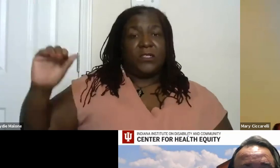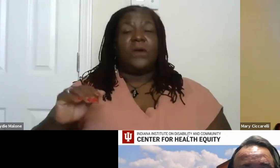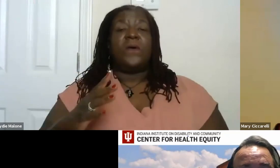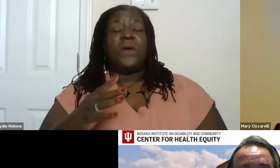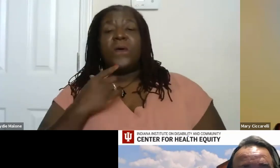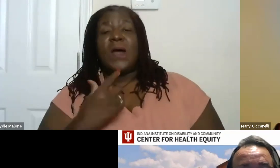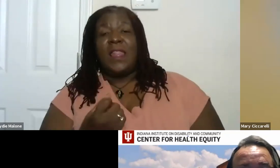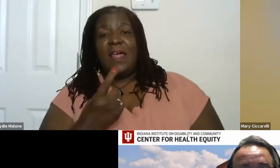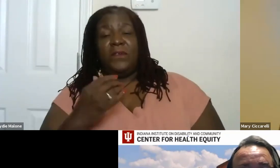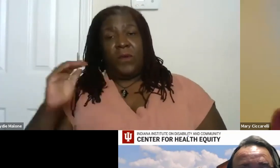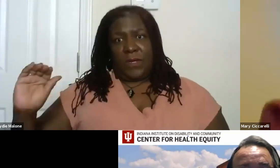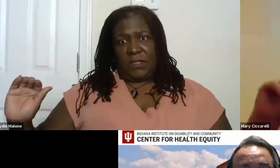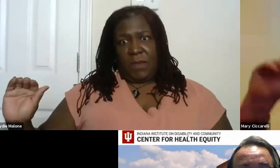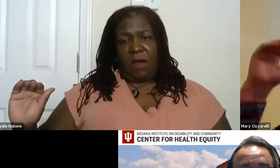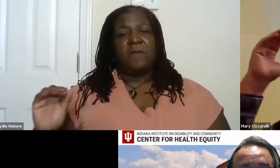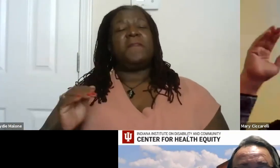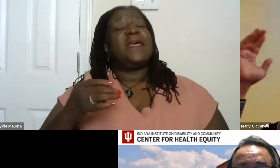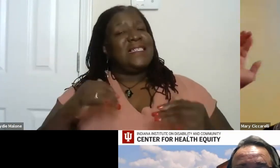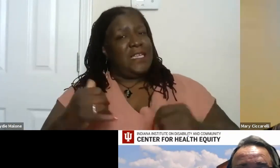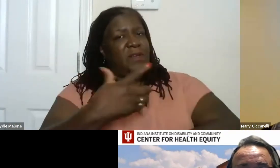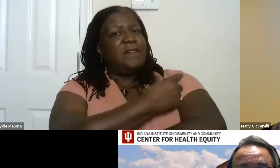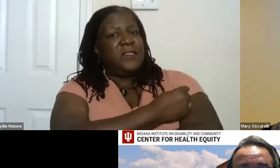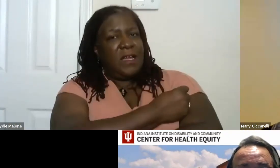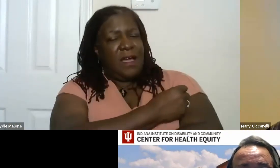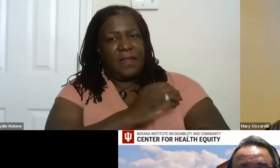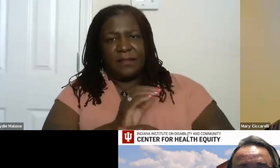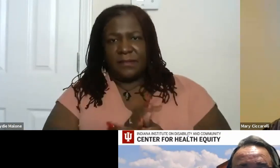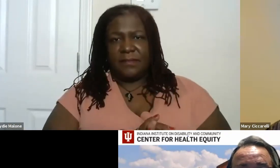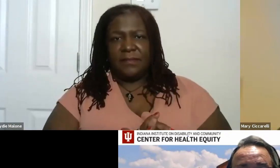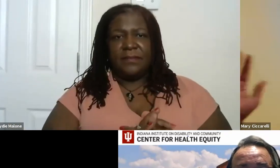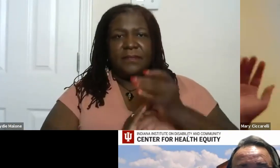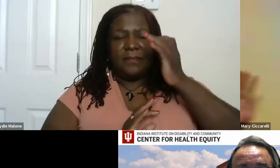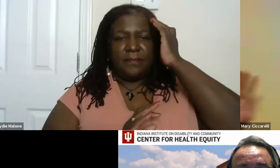If you're a small or large 12 year old versus a small or large 50 year old, you should get